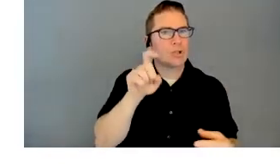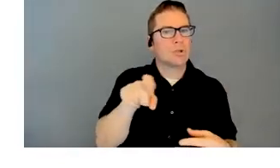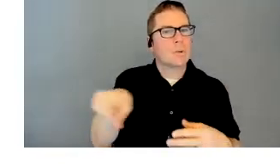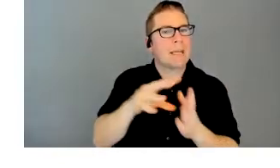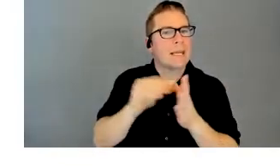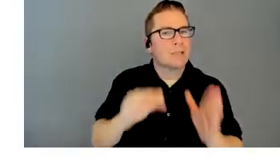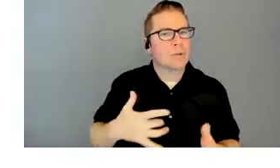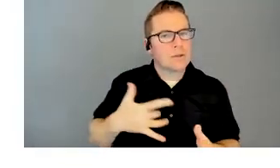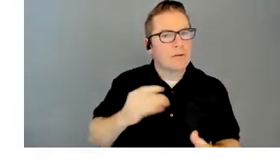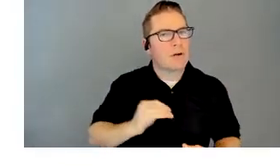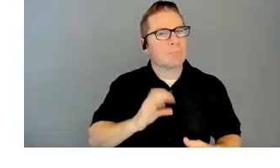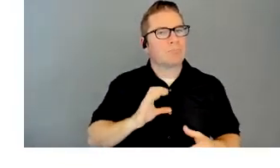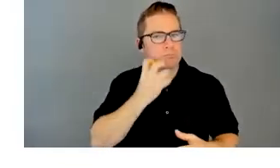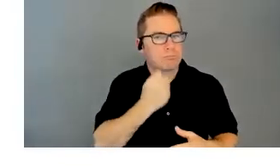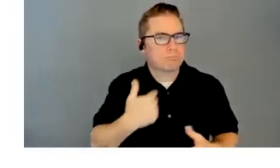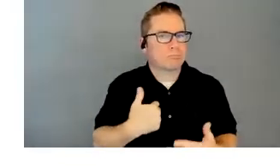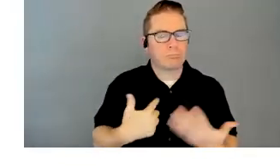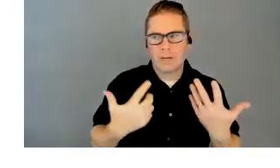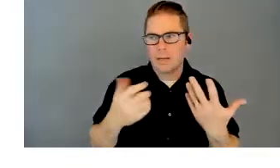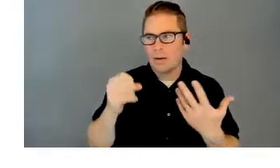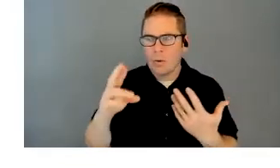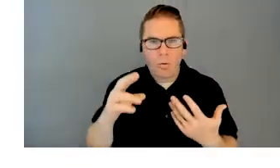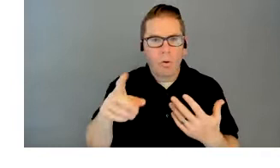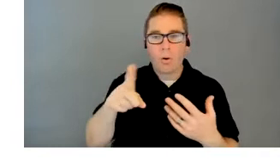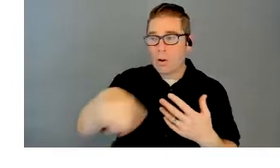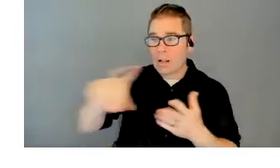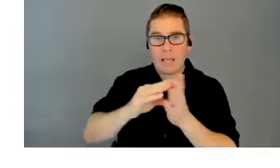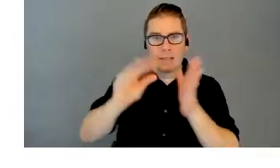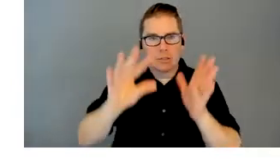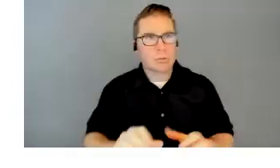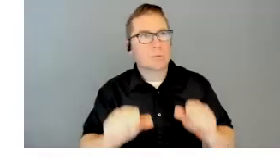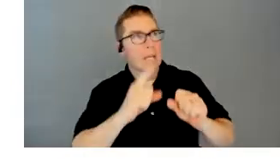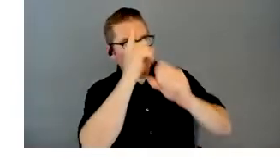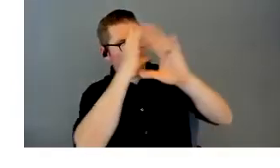in the in the class in the work that you're doing together and then